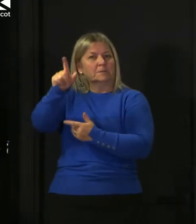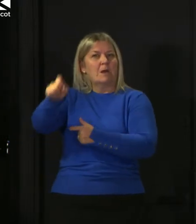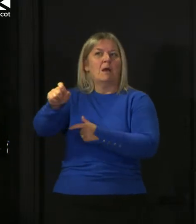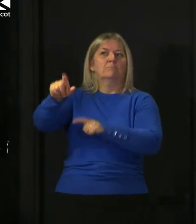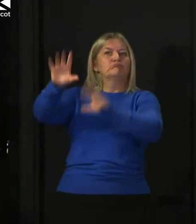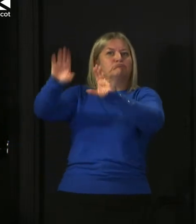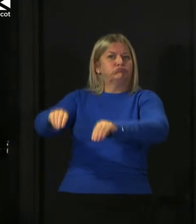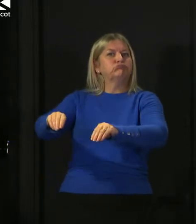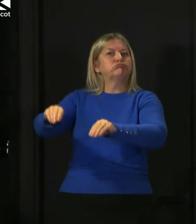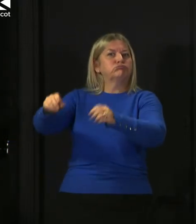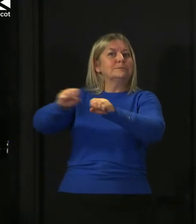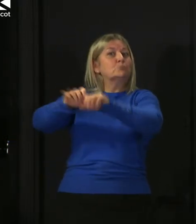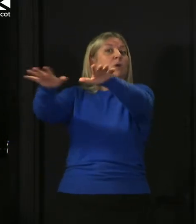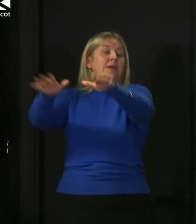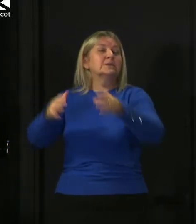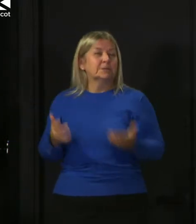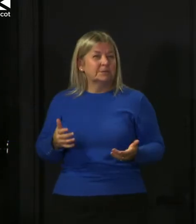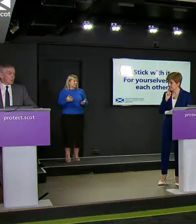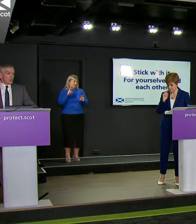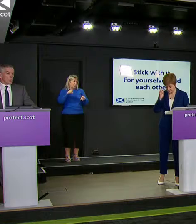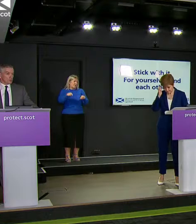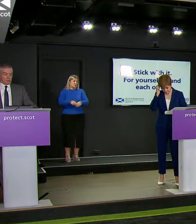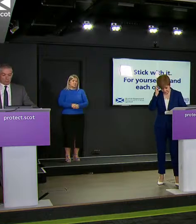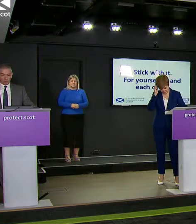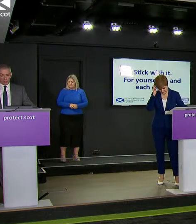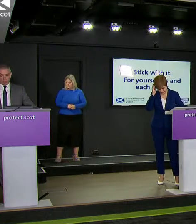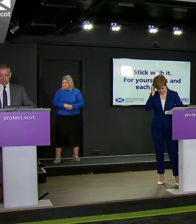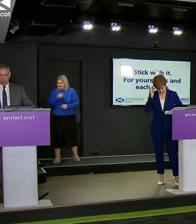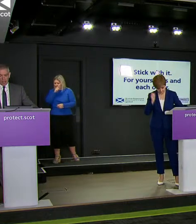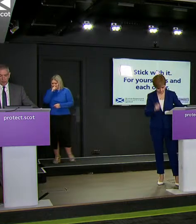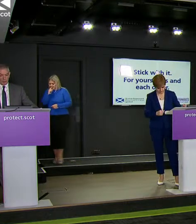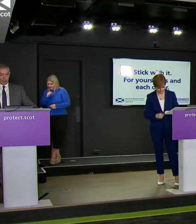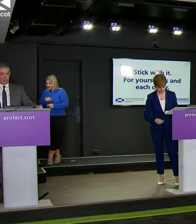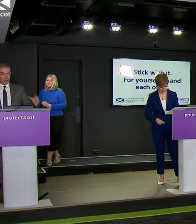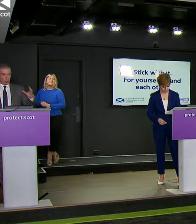over the course of the next couple of days. It is really important that as we're looking at